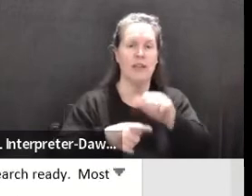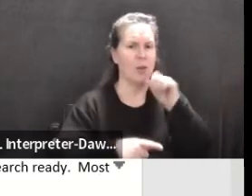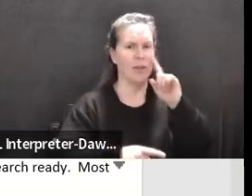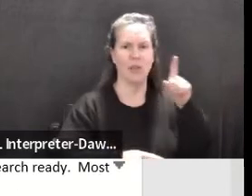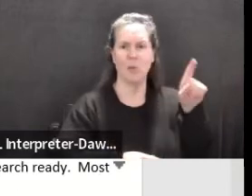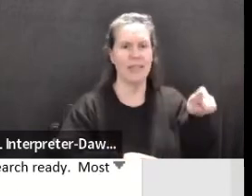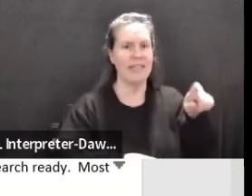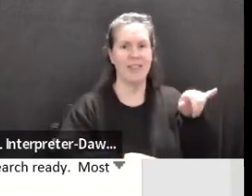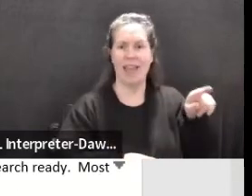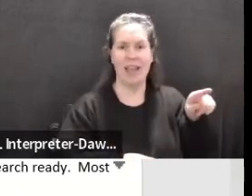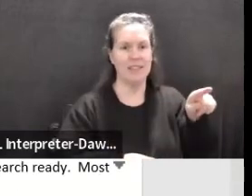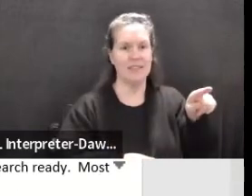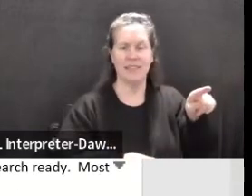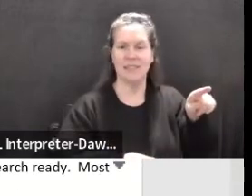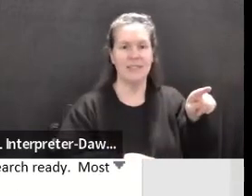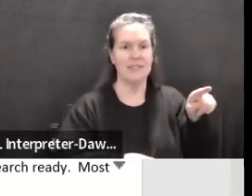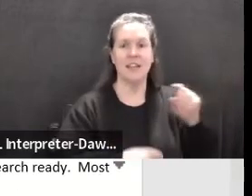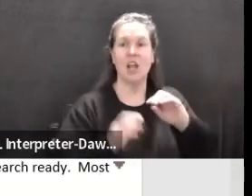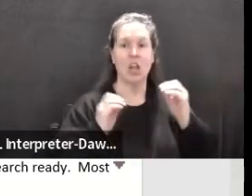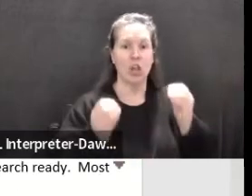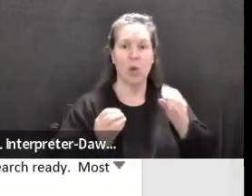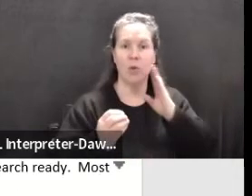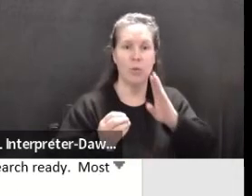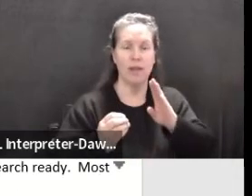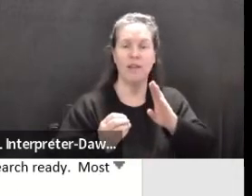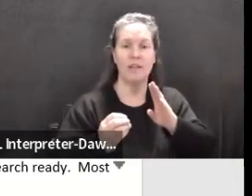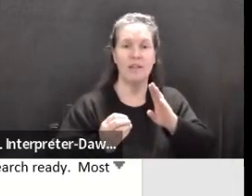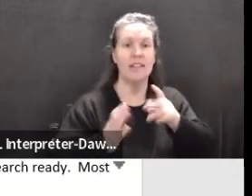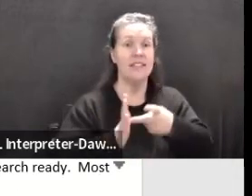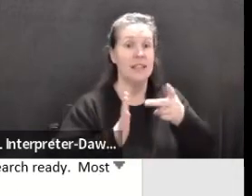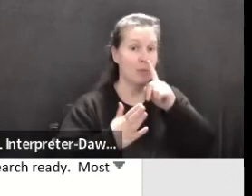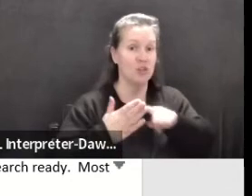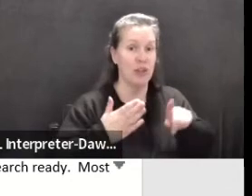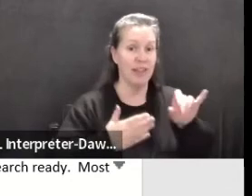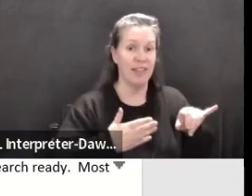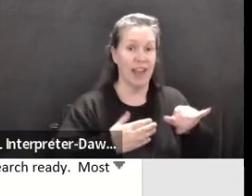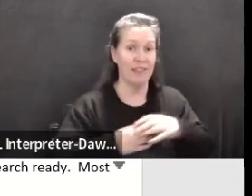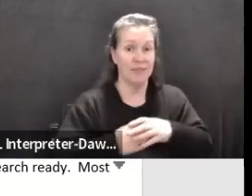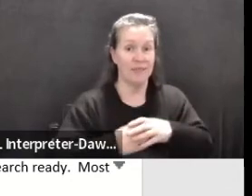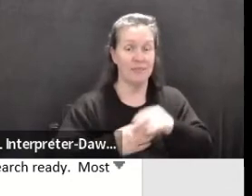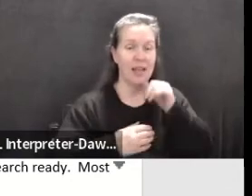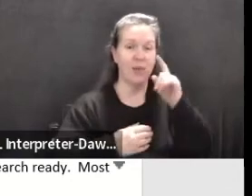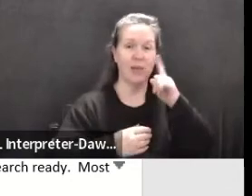And there's nobody who's really practically going to be able to double check that. And so I don't think you want something in rule